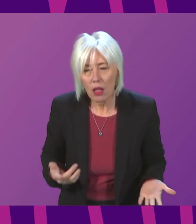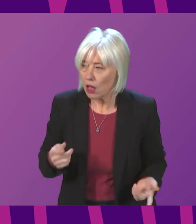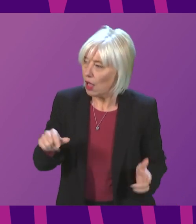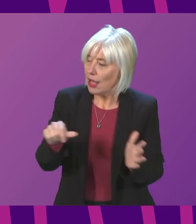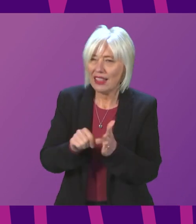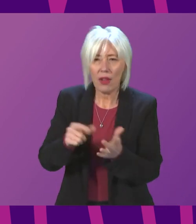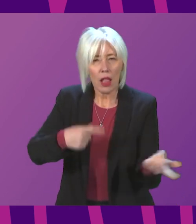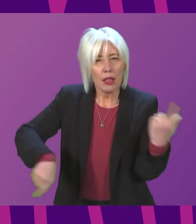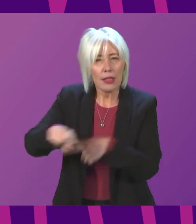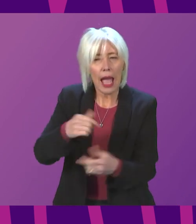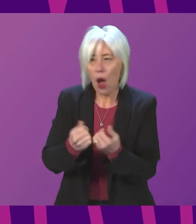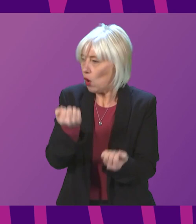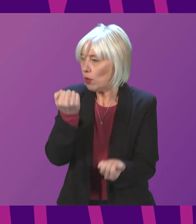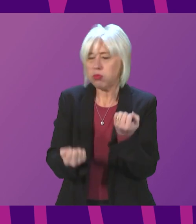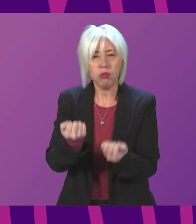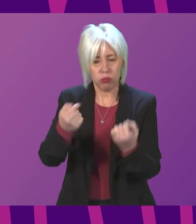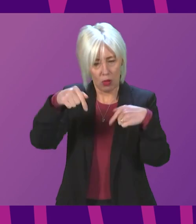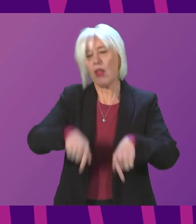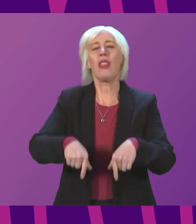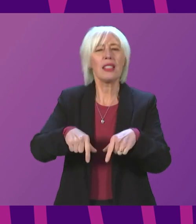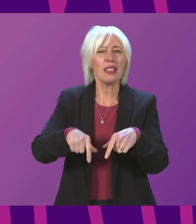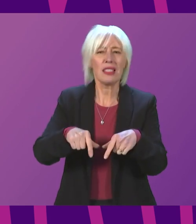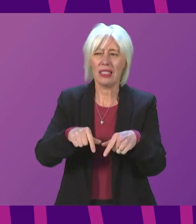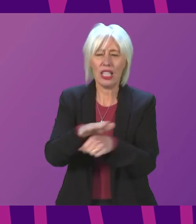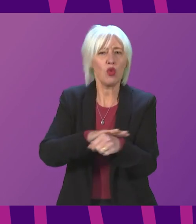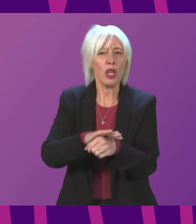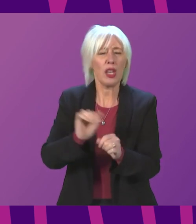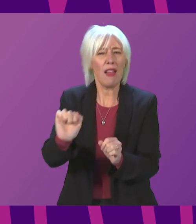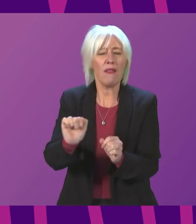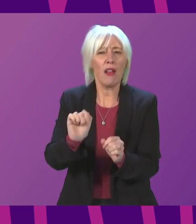judge the Covid situation properly when the First Minister has information but the public